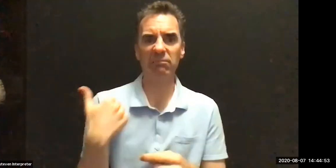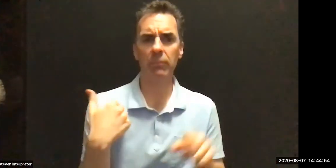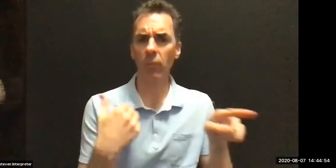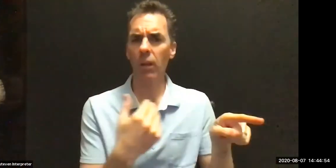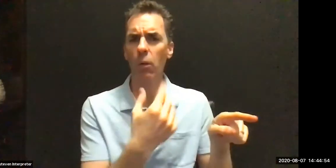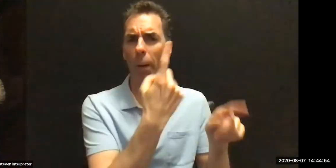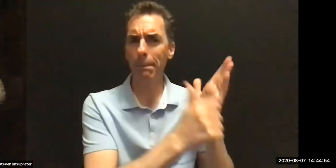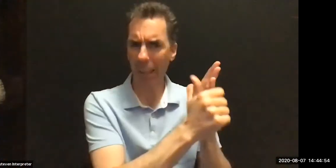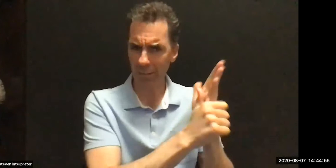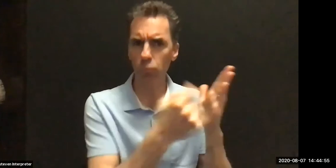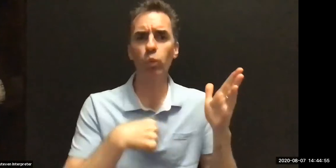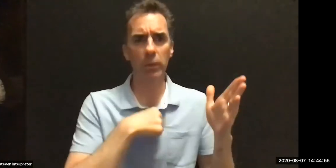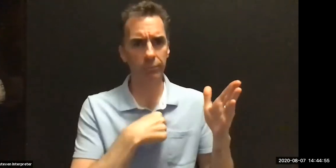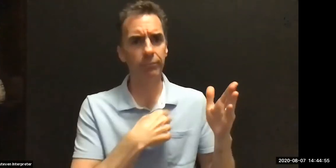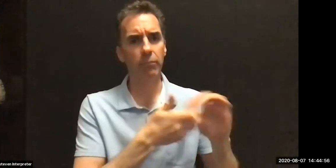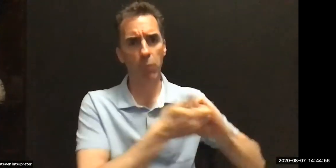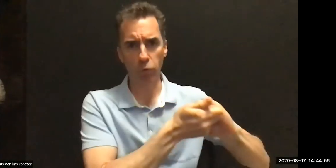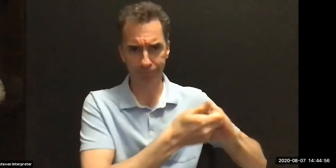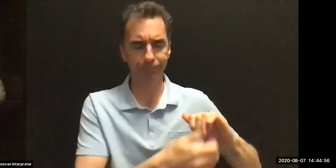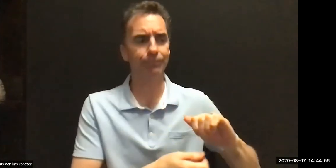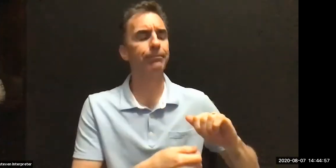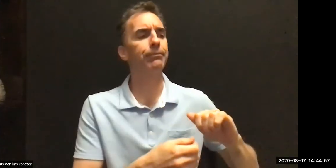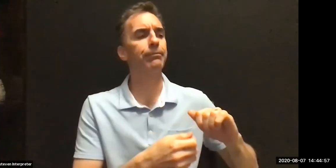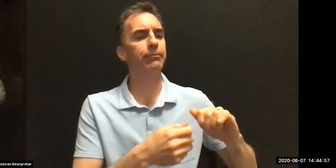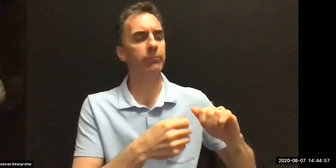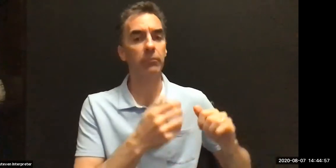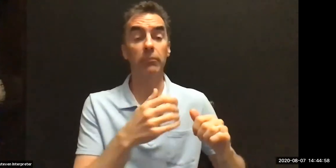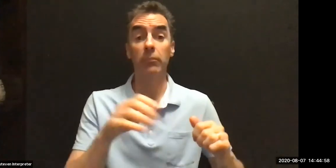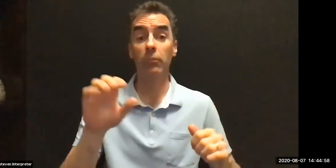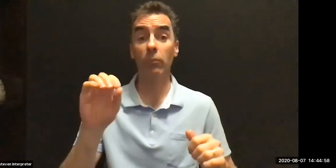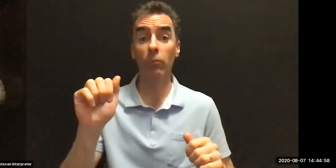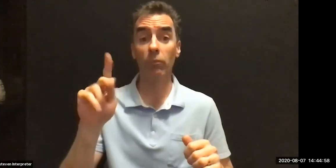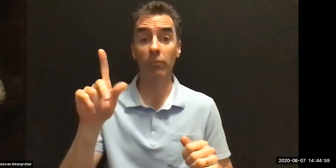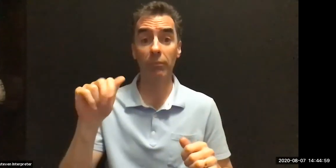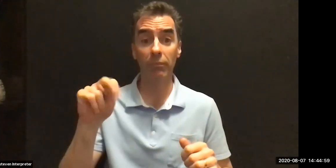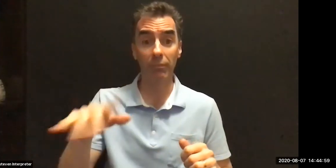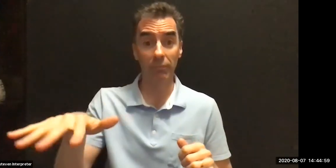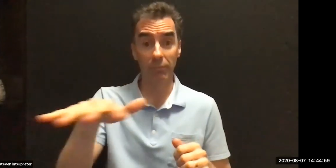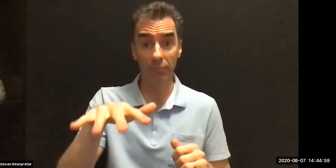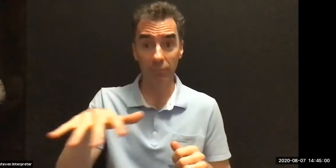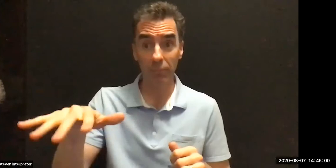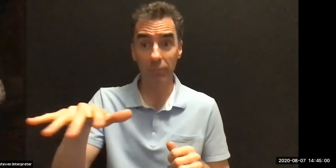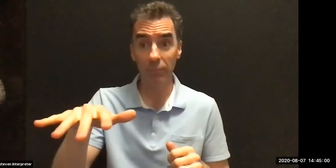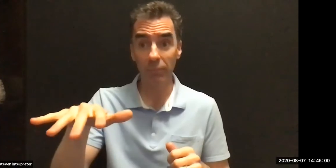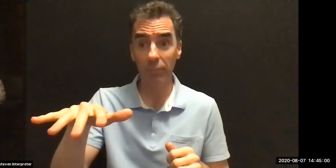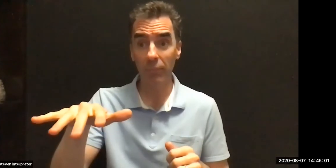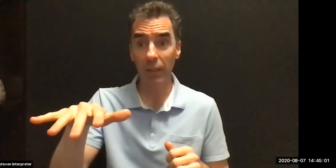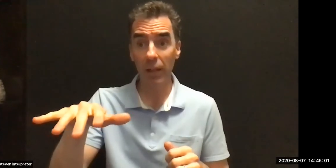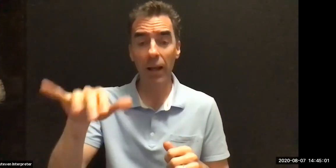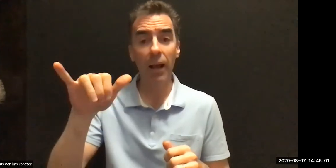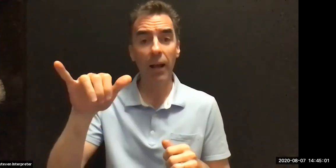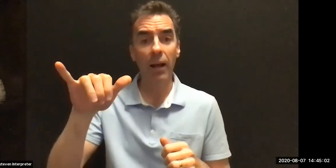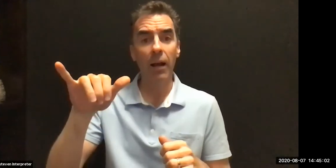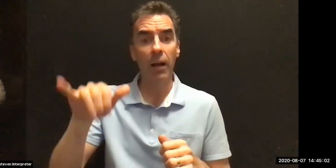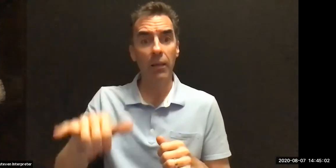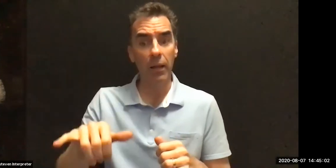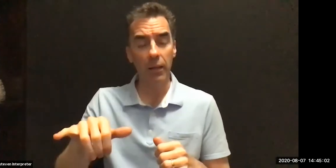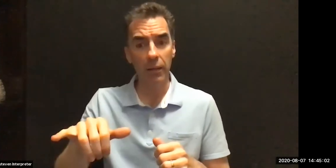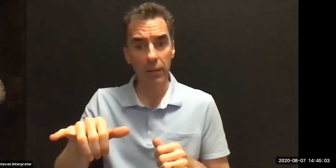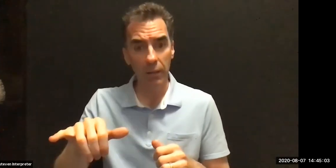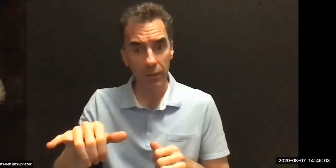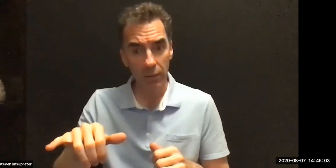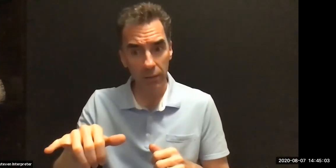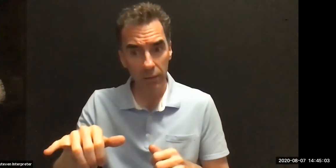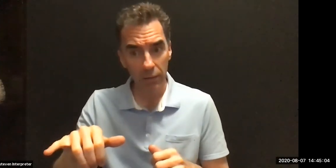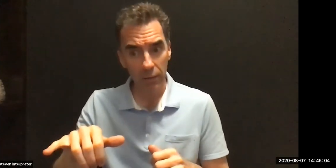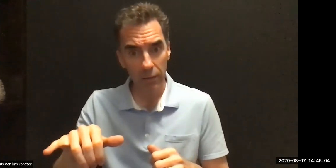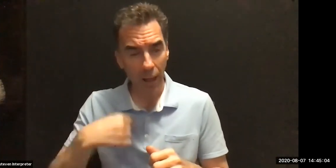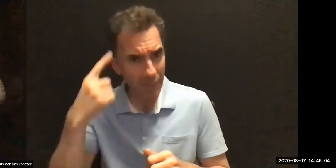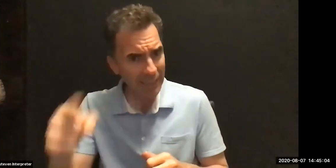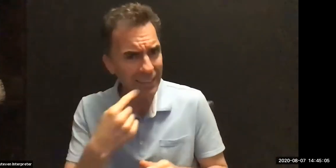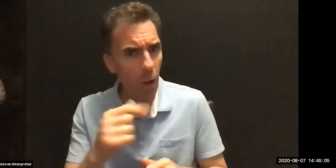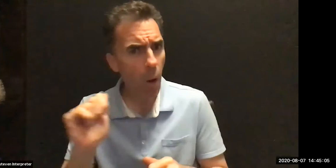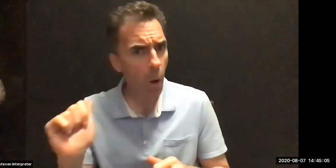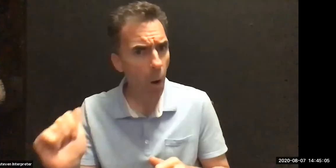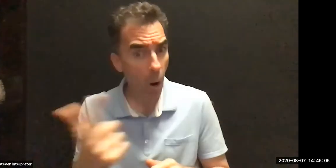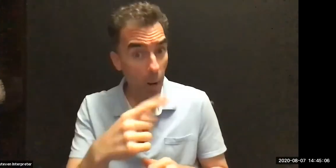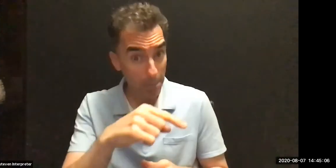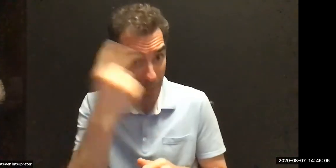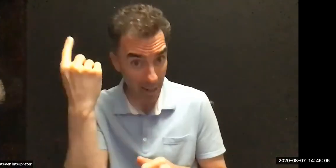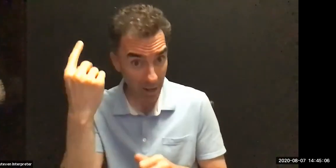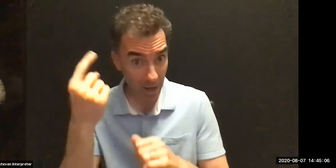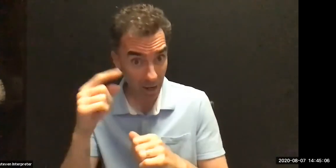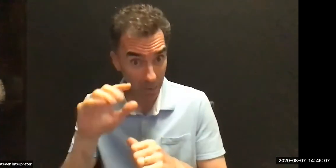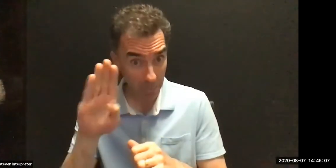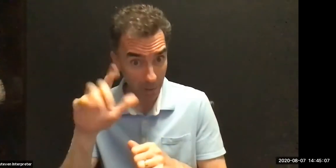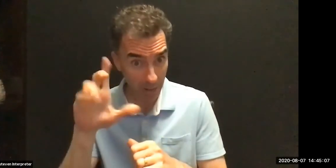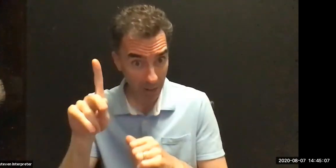Channelle Charest: And so we have some folks out of Oakland that are an all black cohort and they have been specifically designated to work on this essence build, which is really amazing because they have